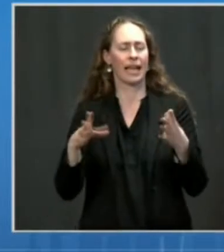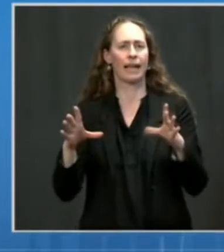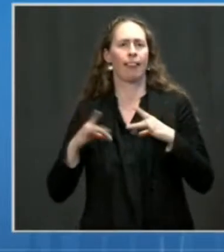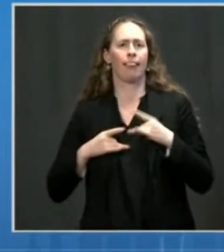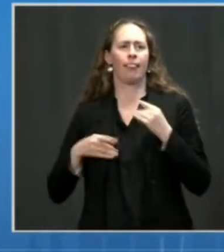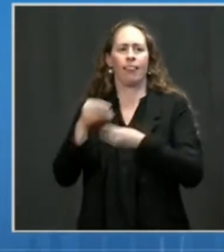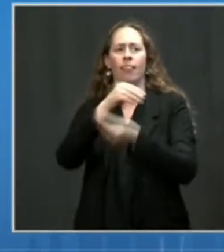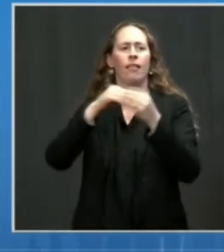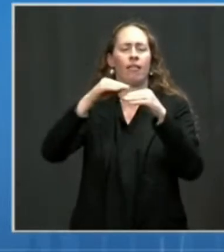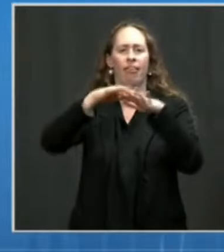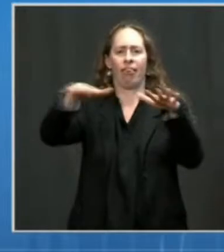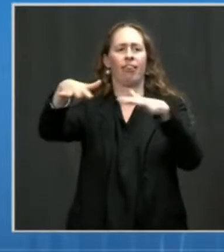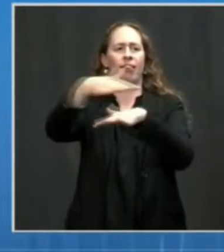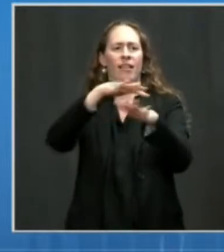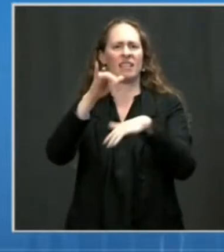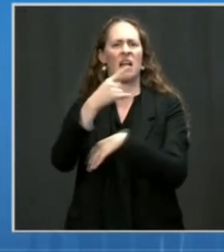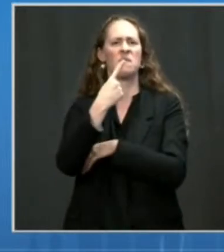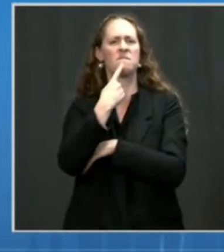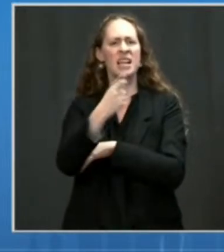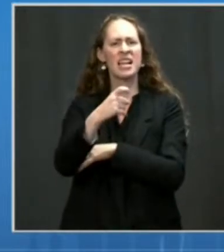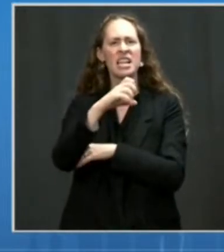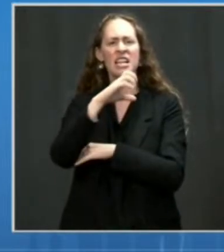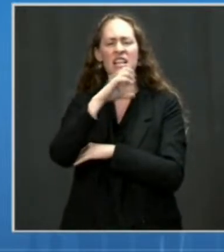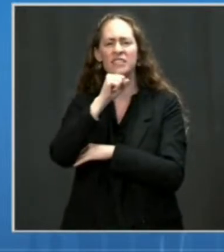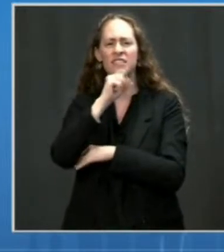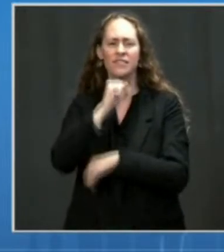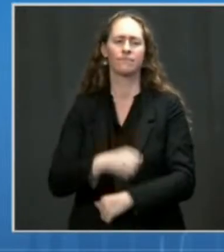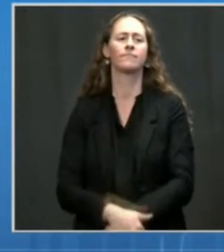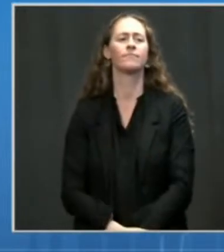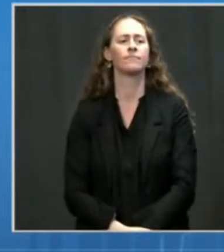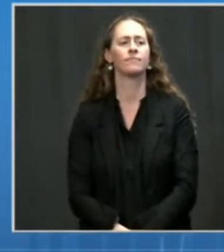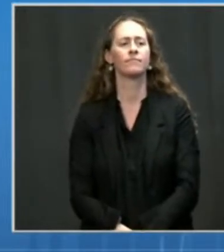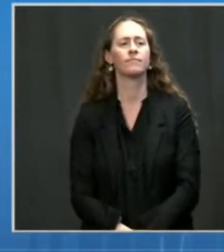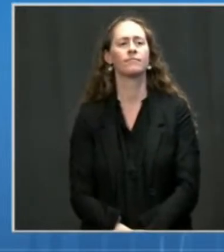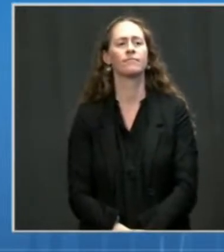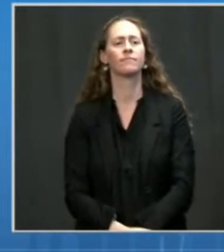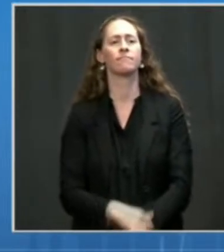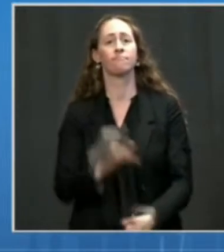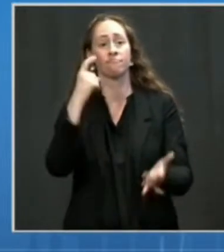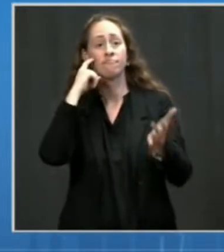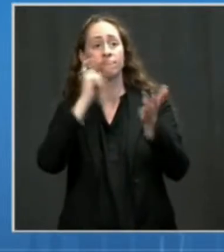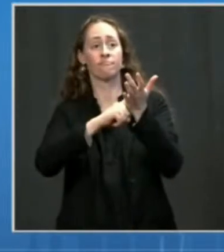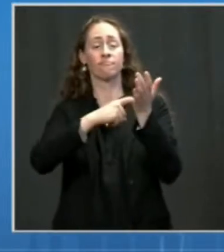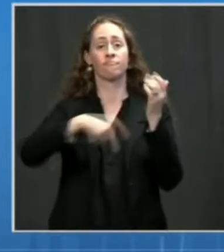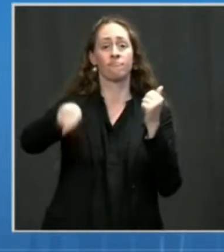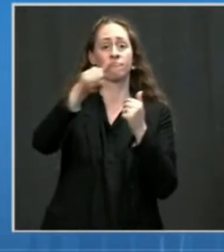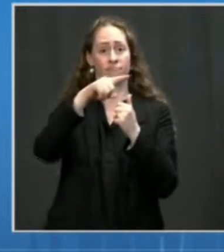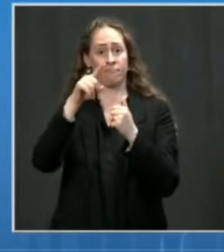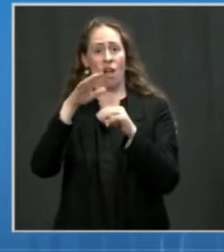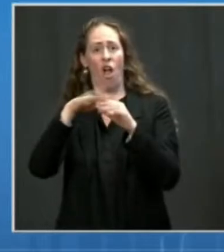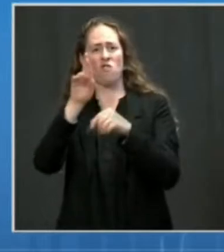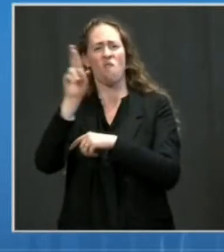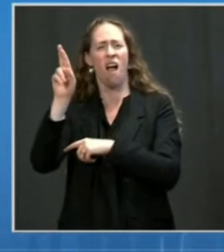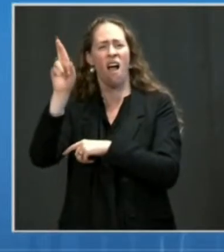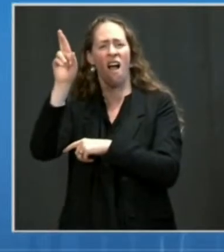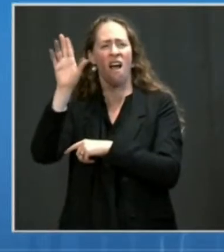LEFT, HAVE HIGHER RATES OF COMMUNITY TRANSMISSION, AS SHOWN IN RED AND ORANGE.